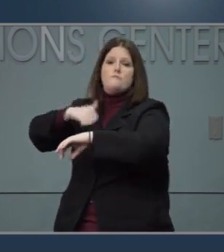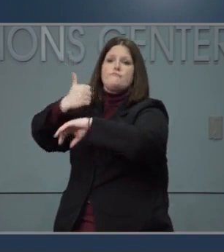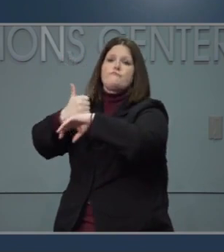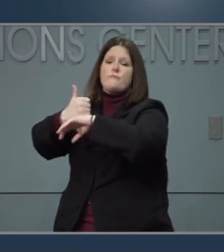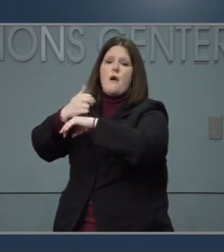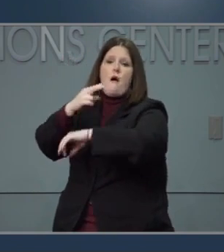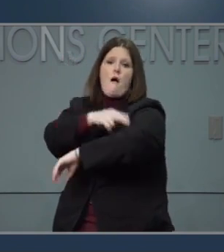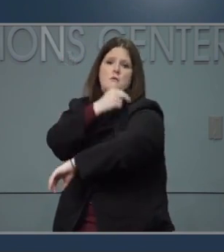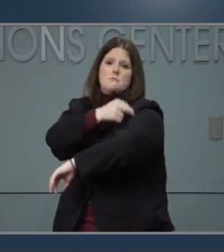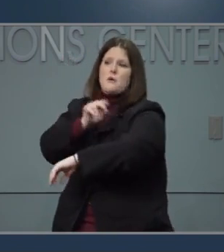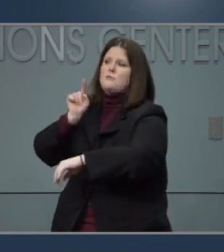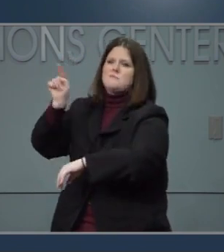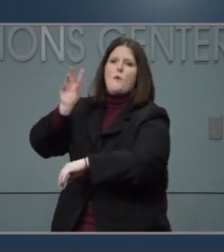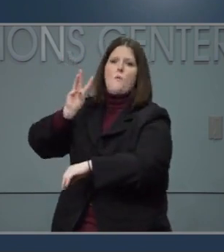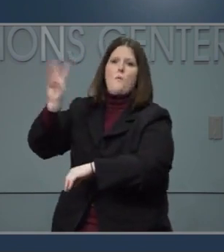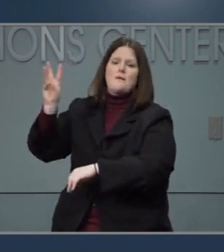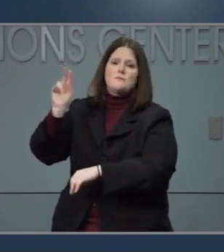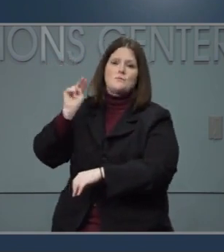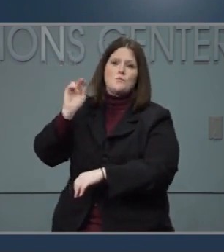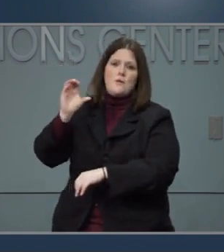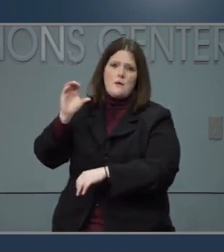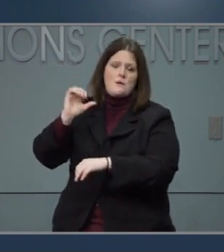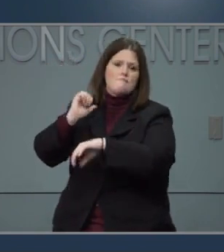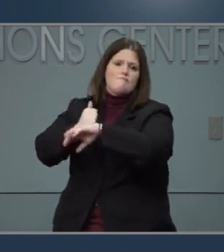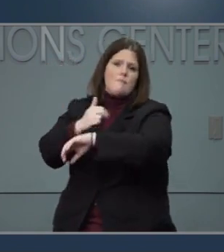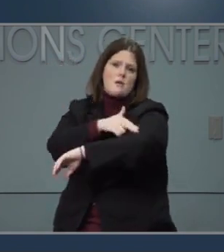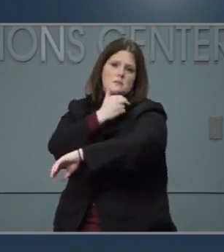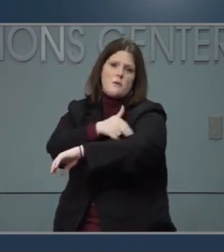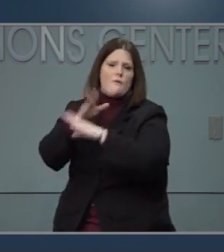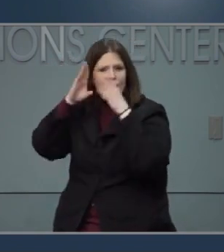PLANNING A FIELD HOSPITAL IN THE WESTERN PART OF THE STATE.